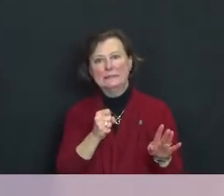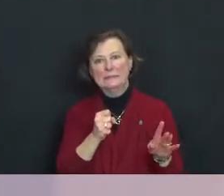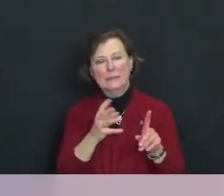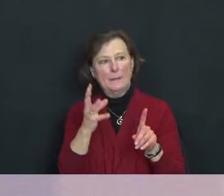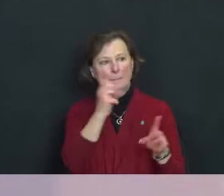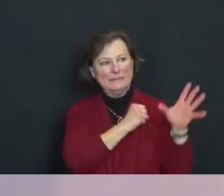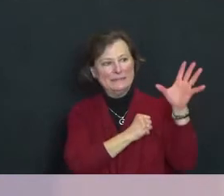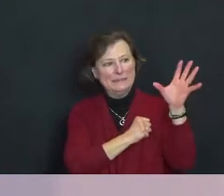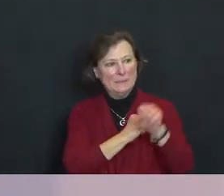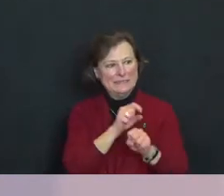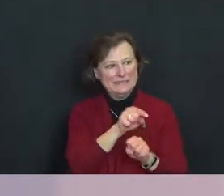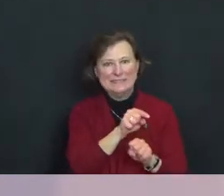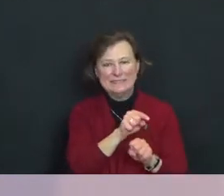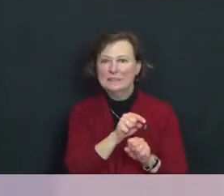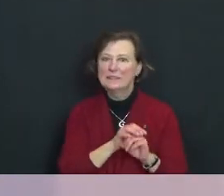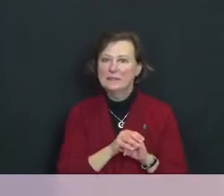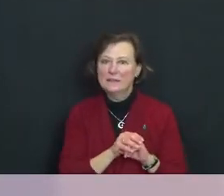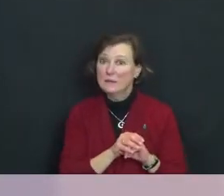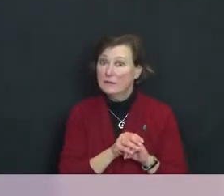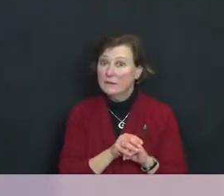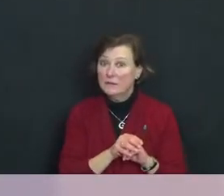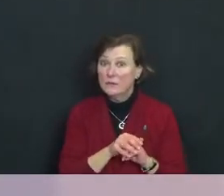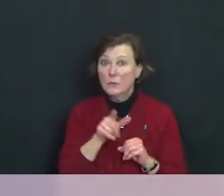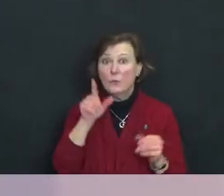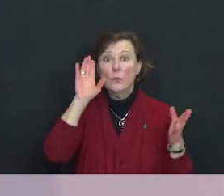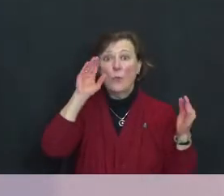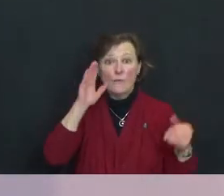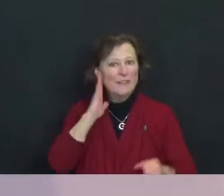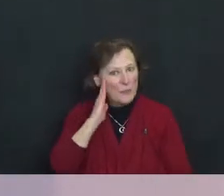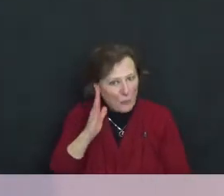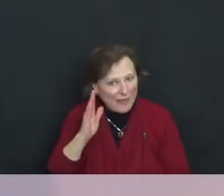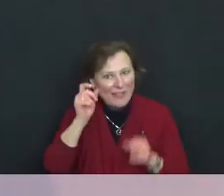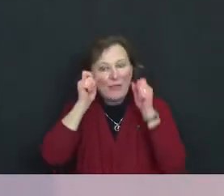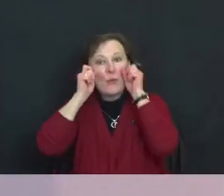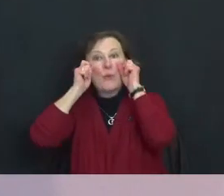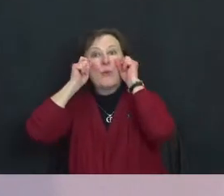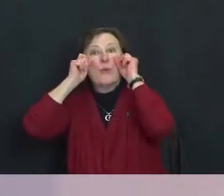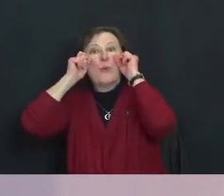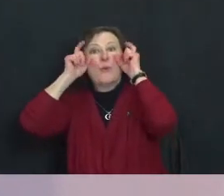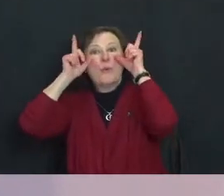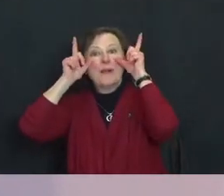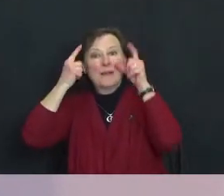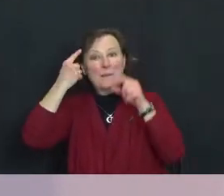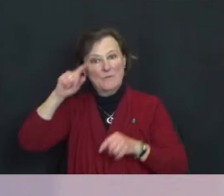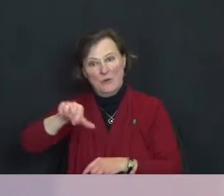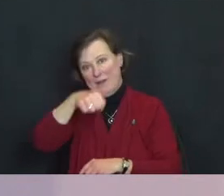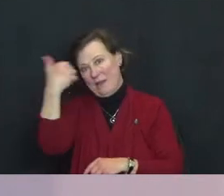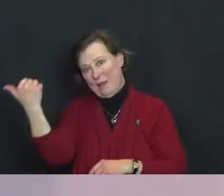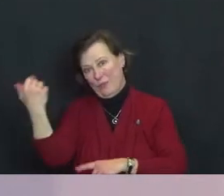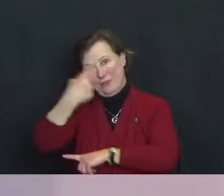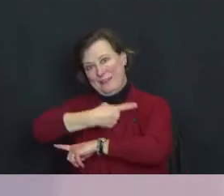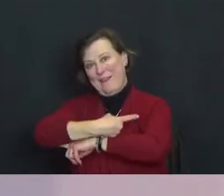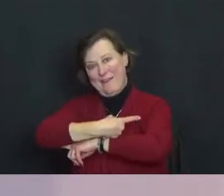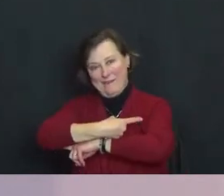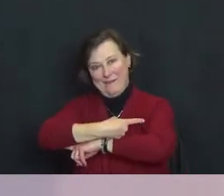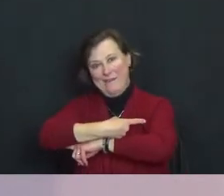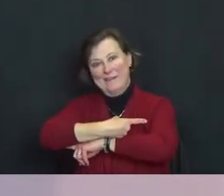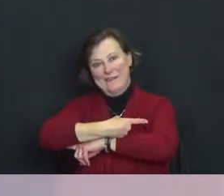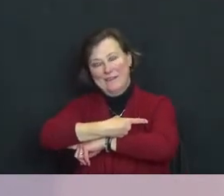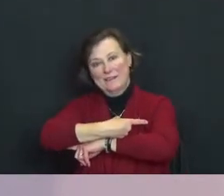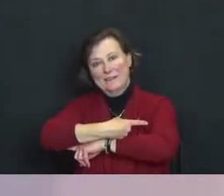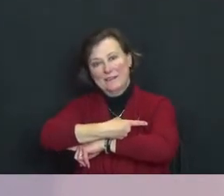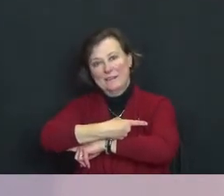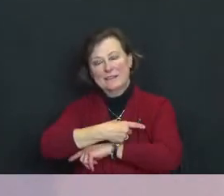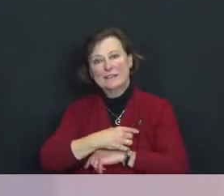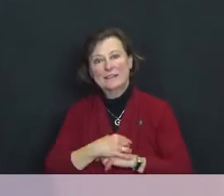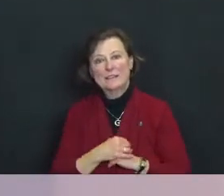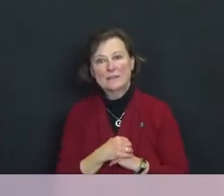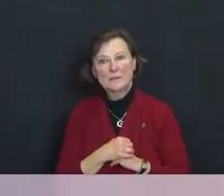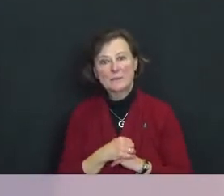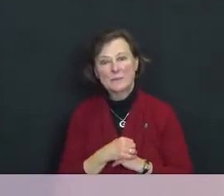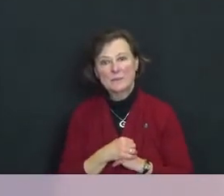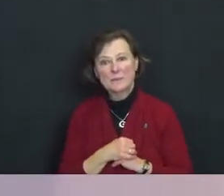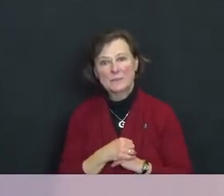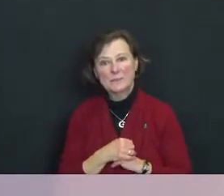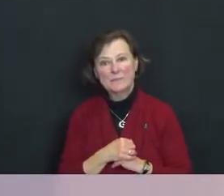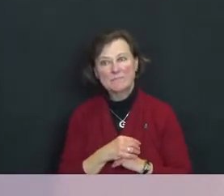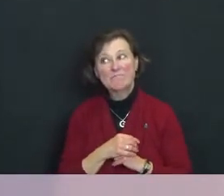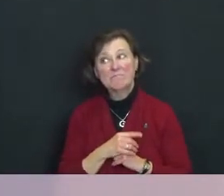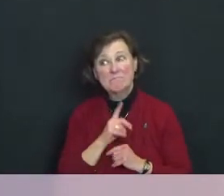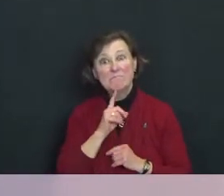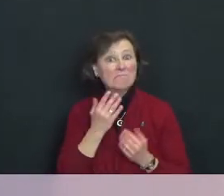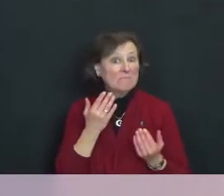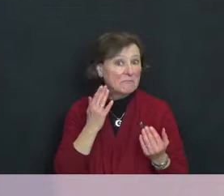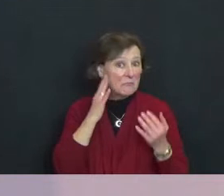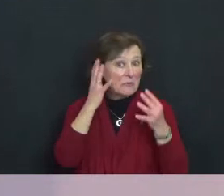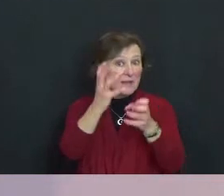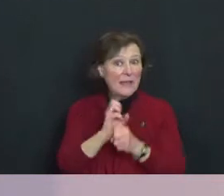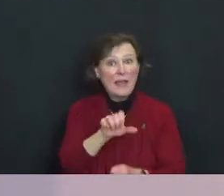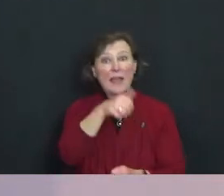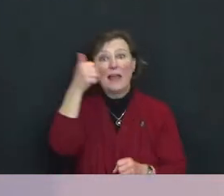Because you hopefully will awake for another day and get another chance to bless the world